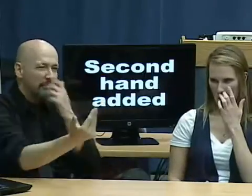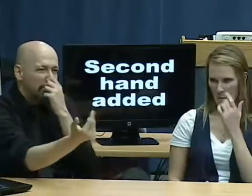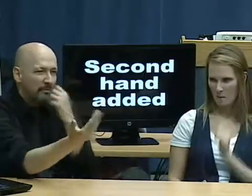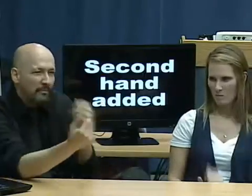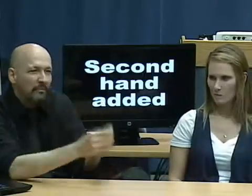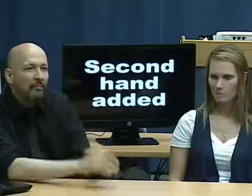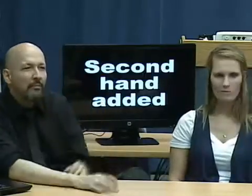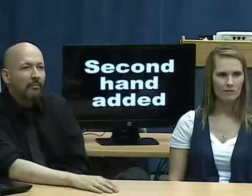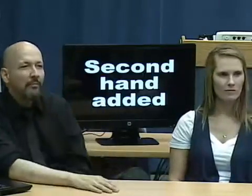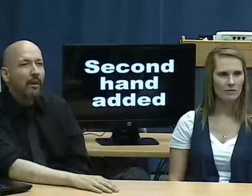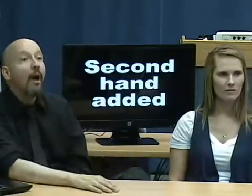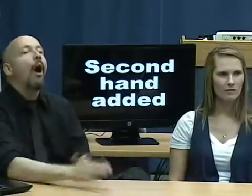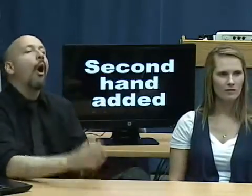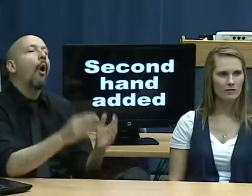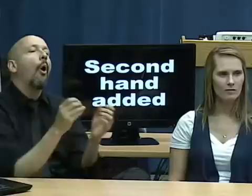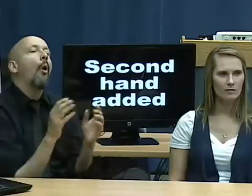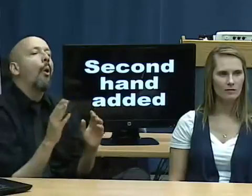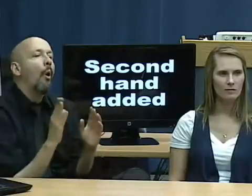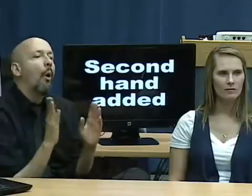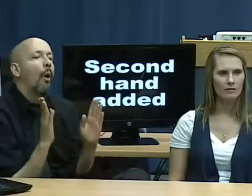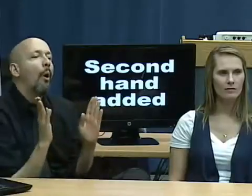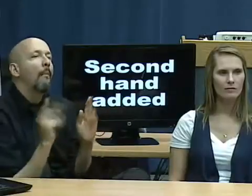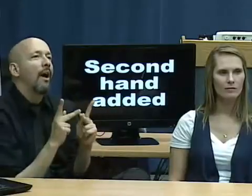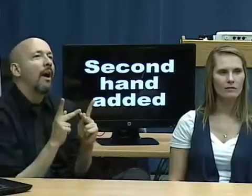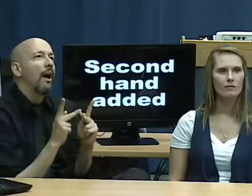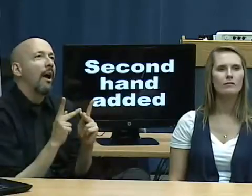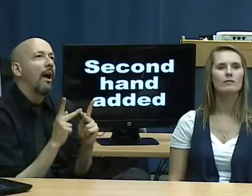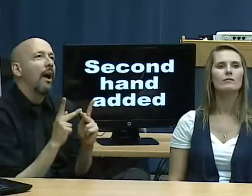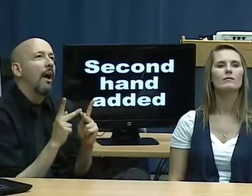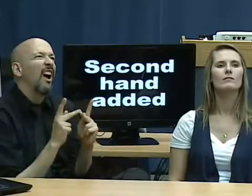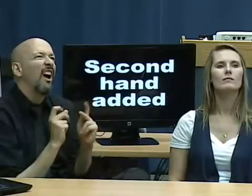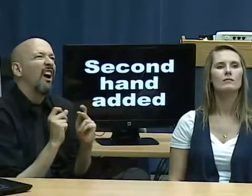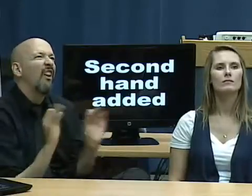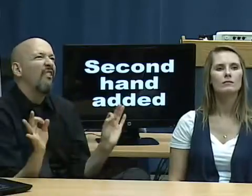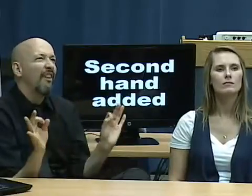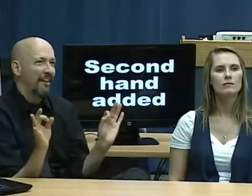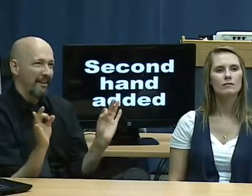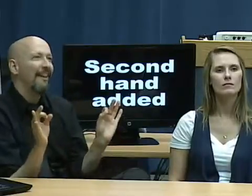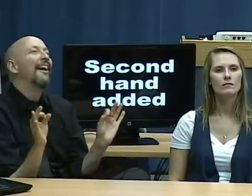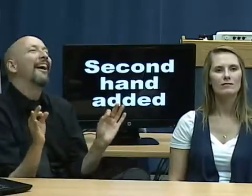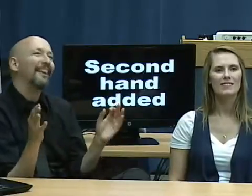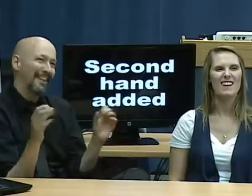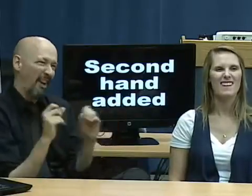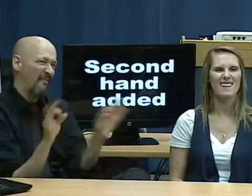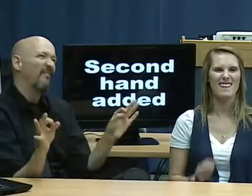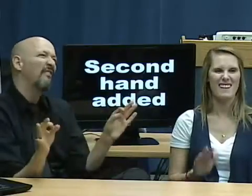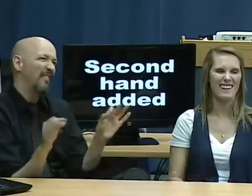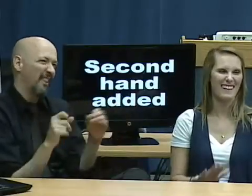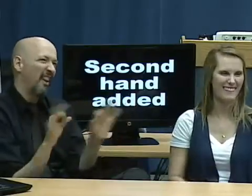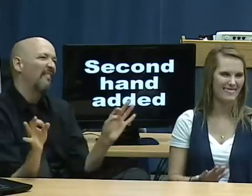Go ahead. #BACK... #OFF... #BACKOFF